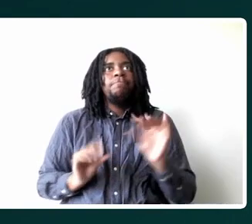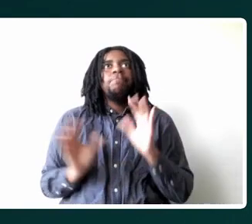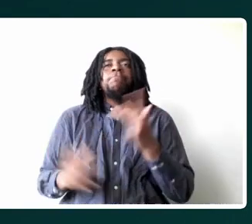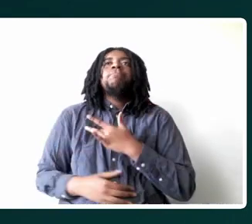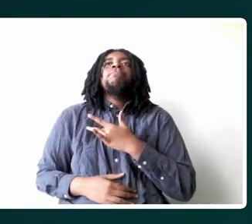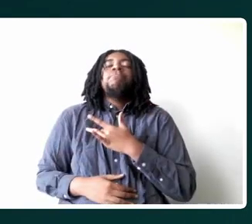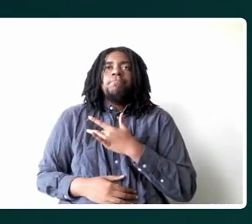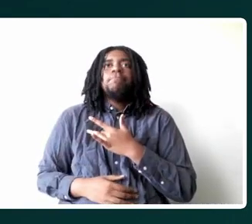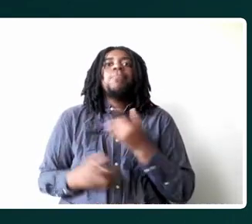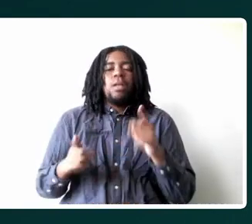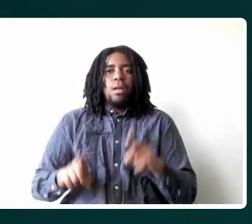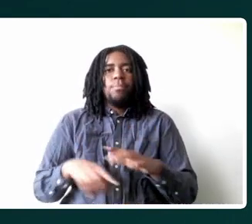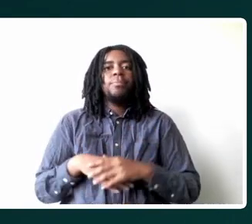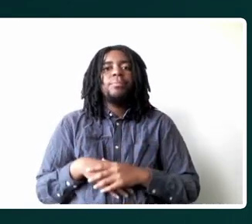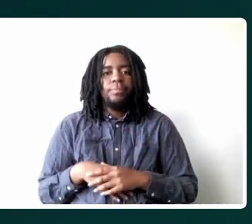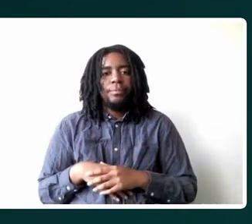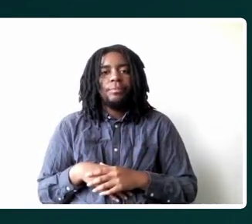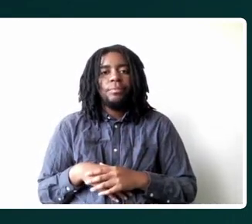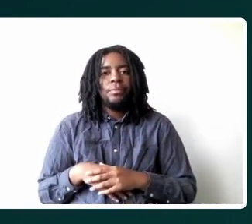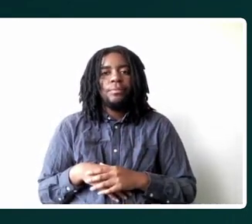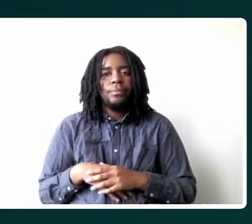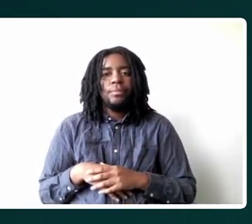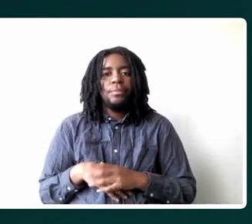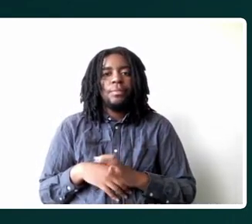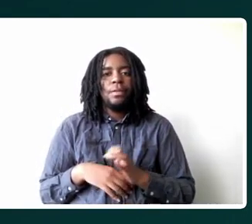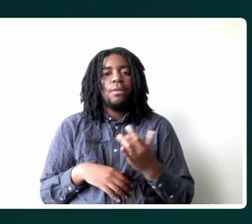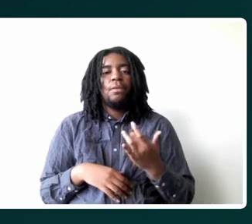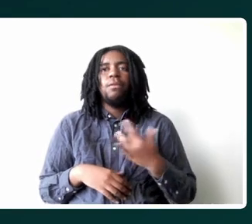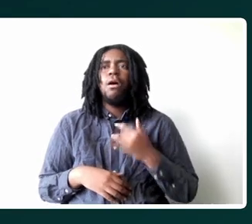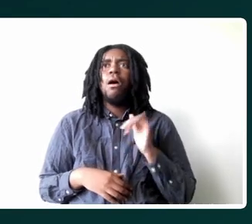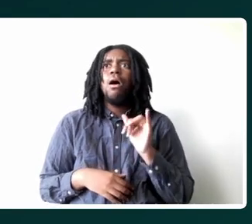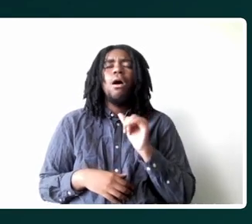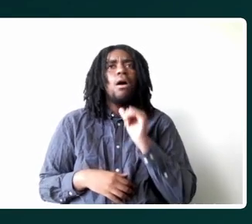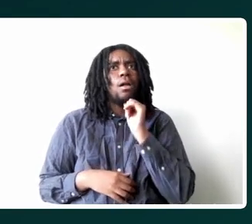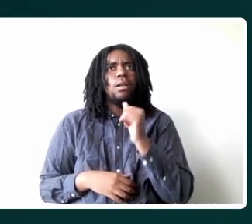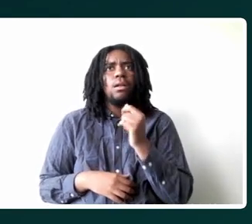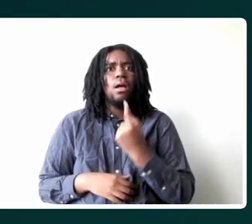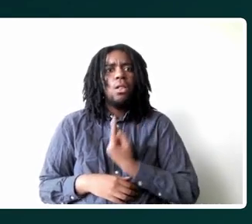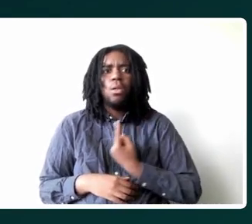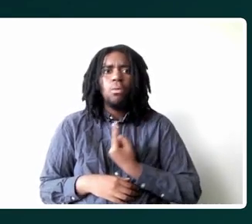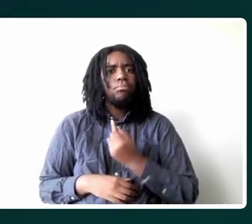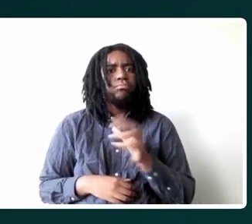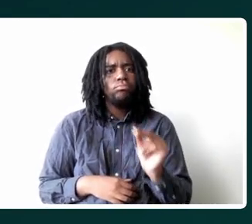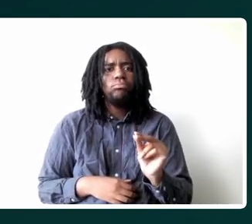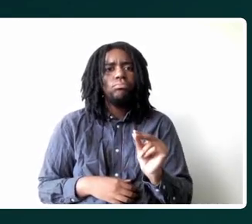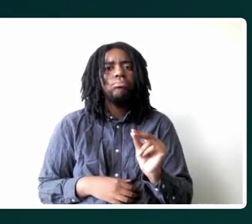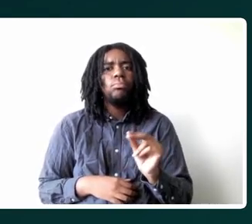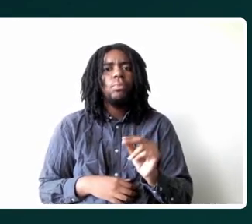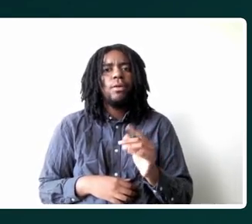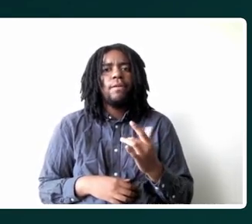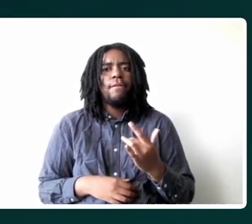that they're not alone in their experiences and they start to begin to feel valued.